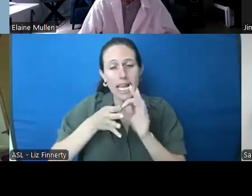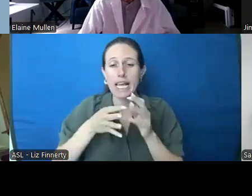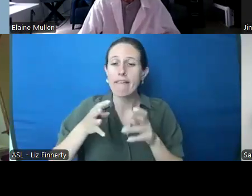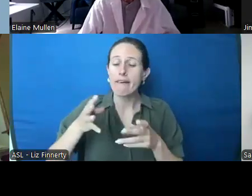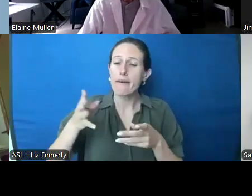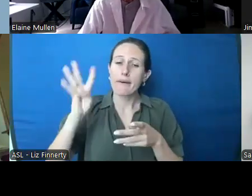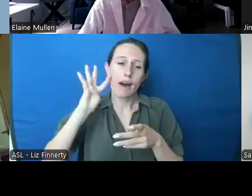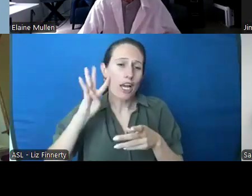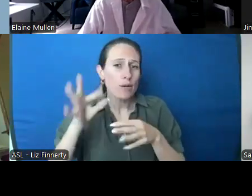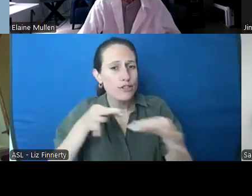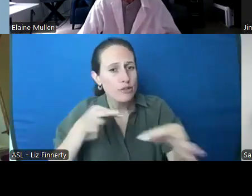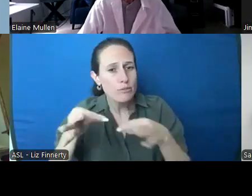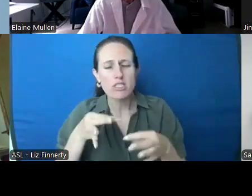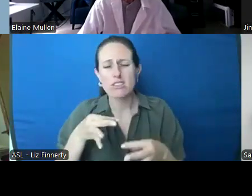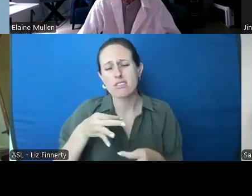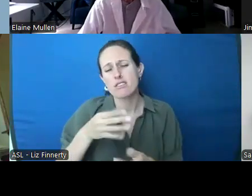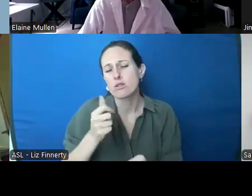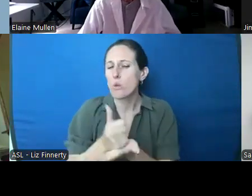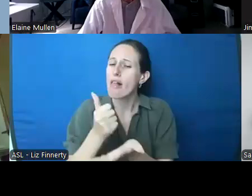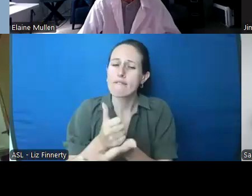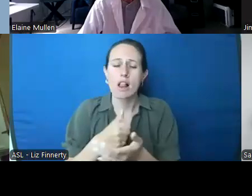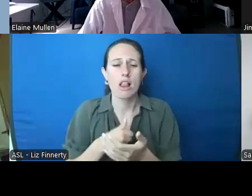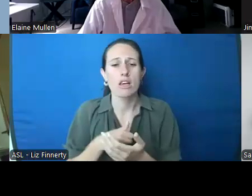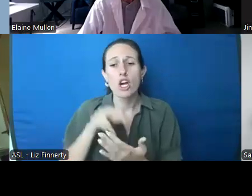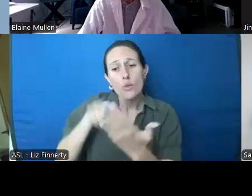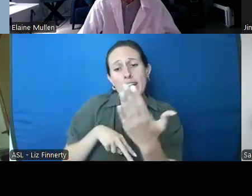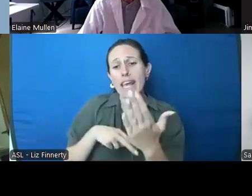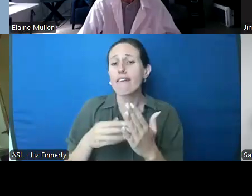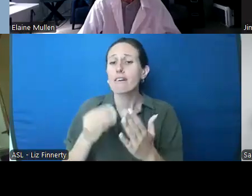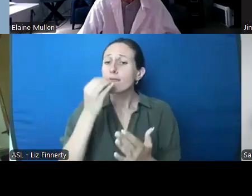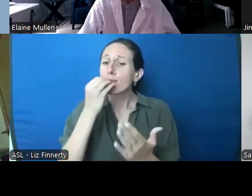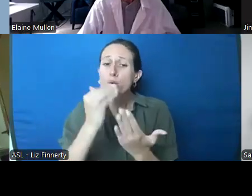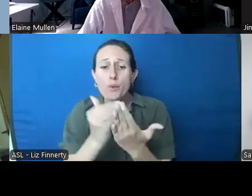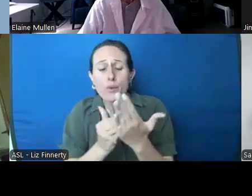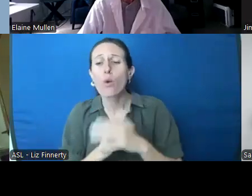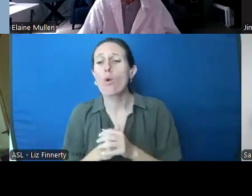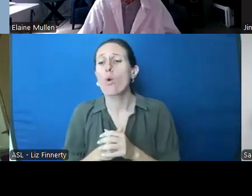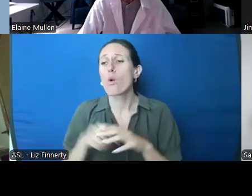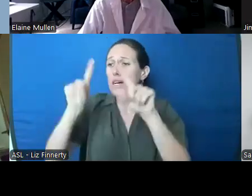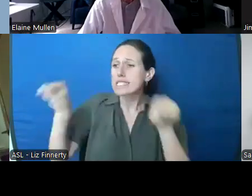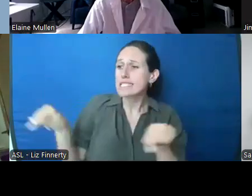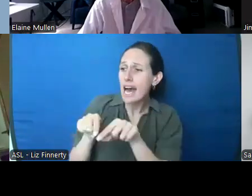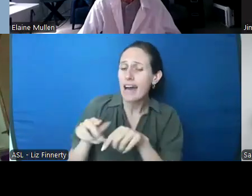day I used a tool to figure out menu, reading a sign. The other